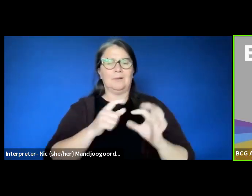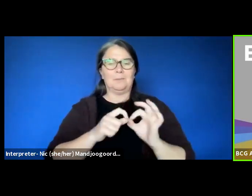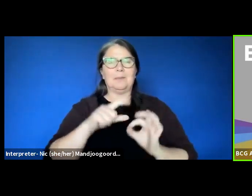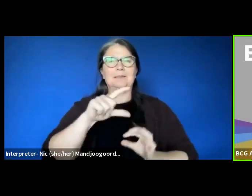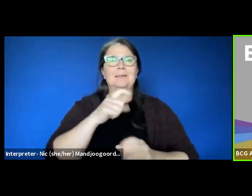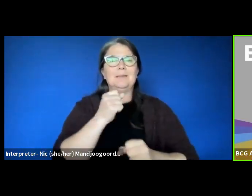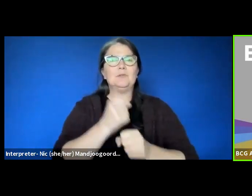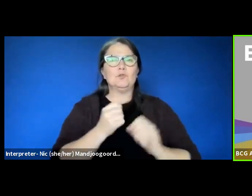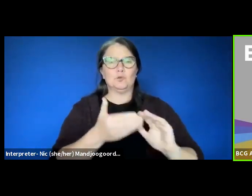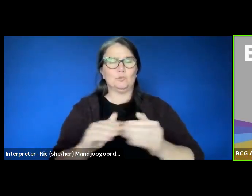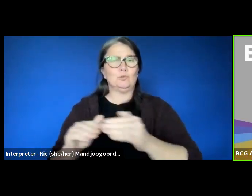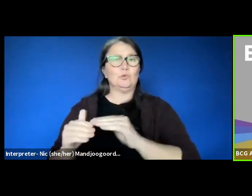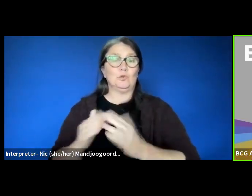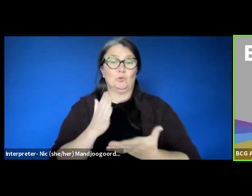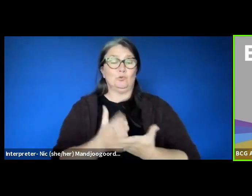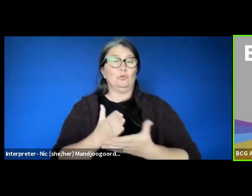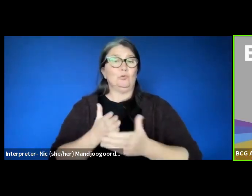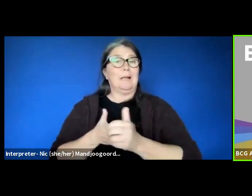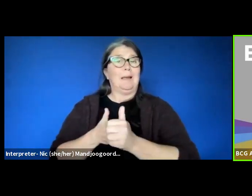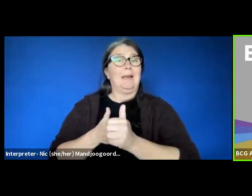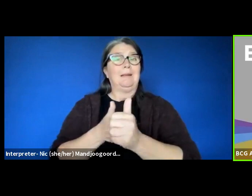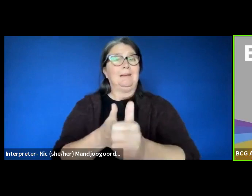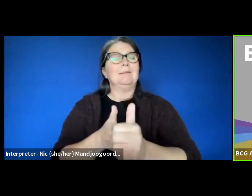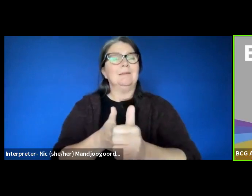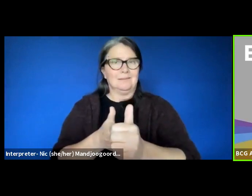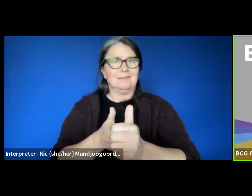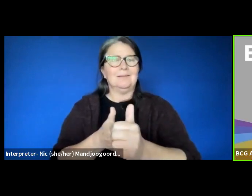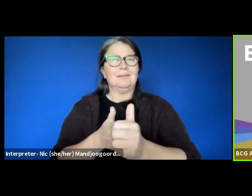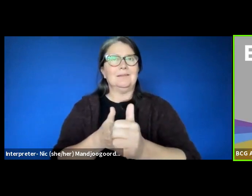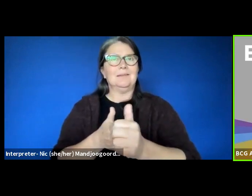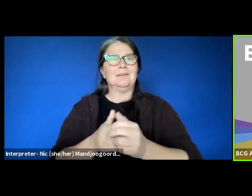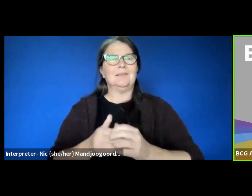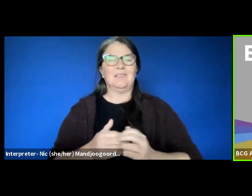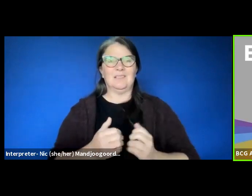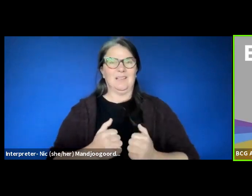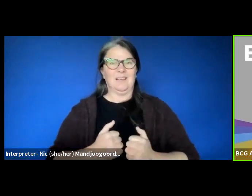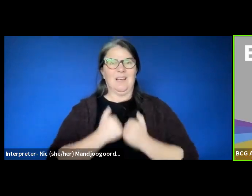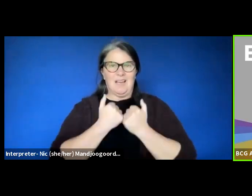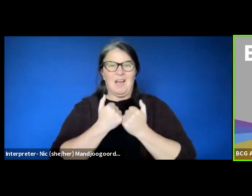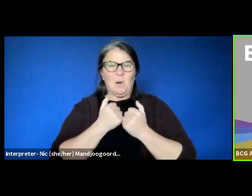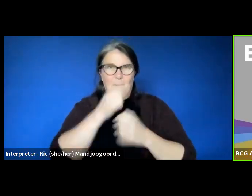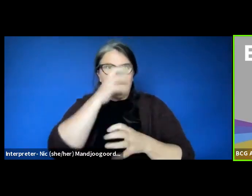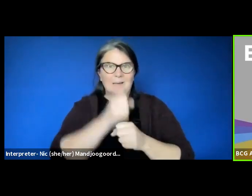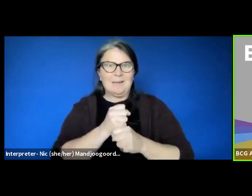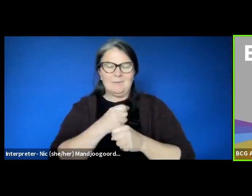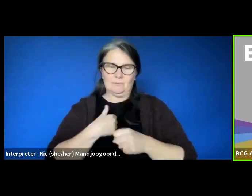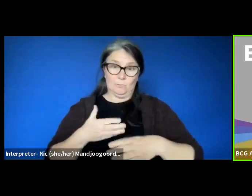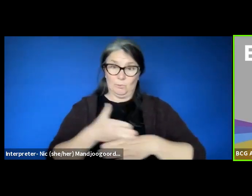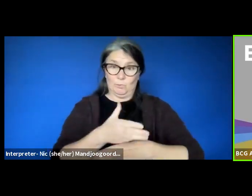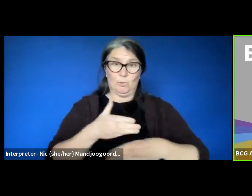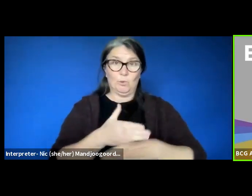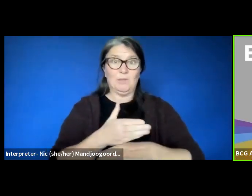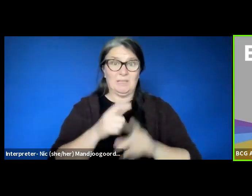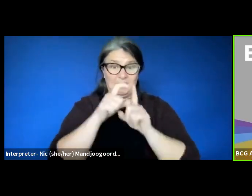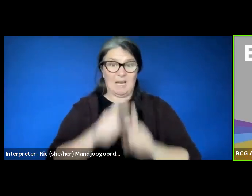at BCG community leads the way as one of our pillars of our diversity. Work, working hard for 25